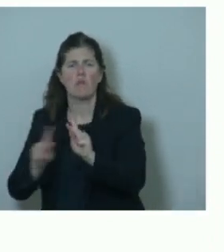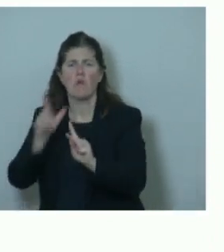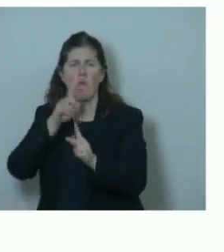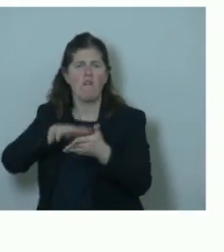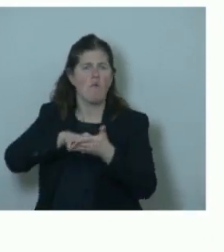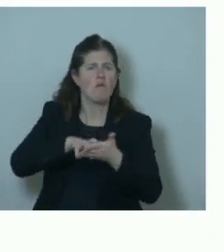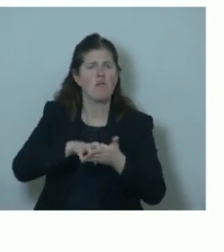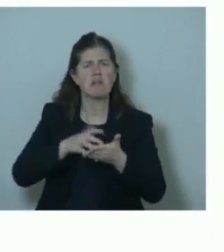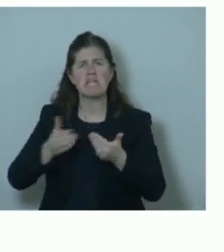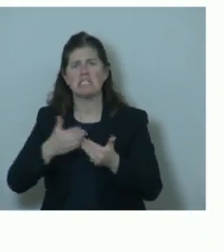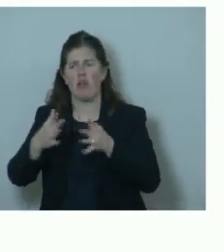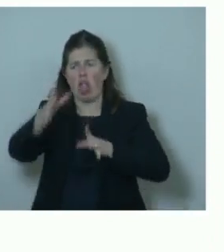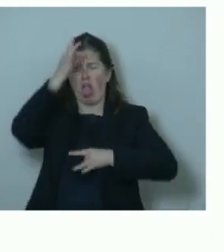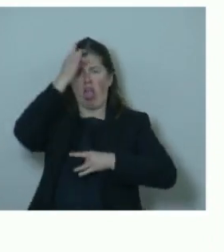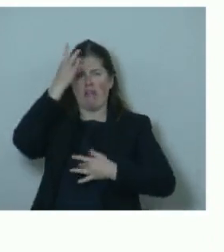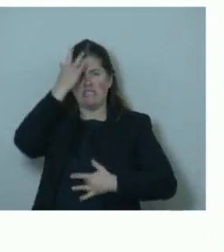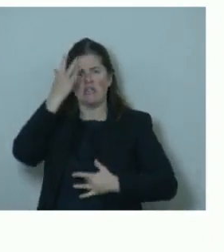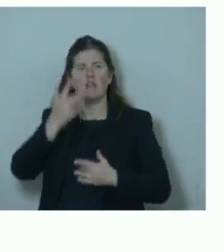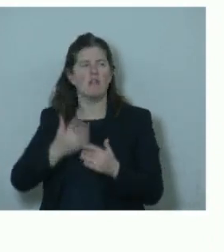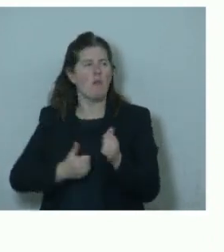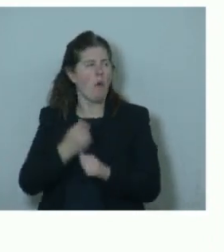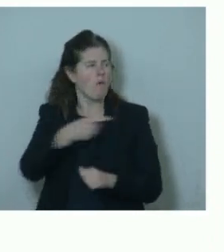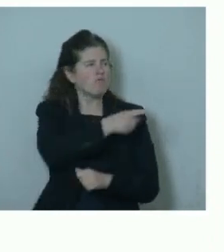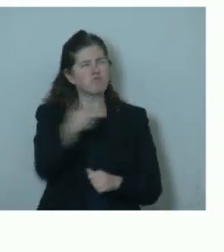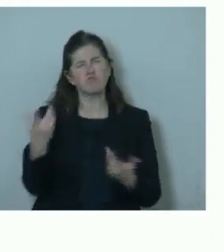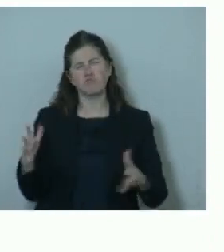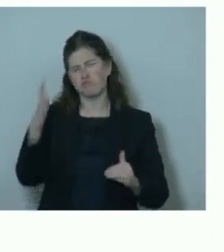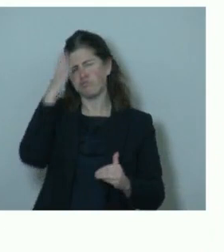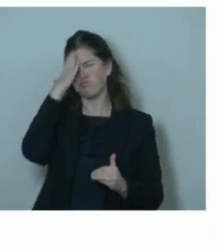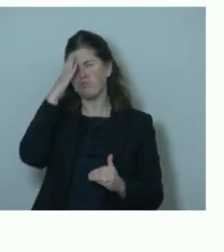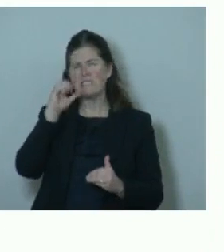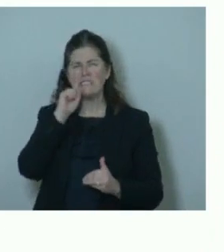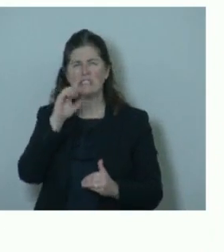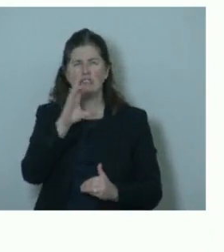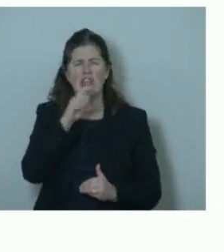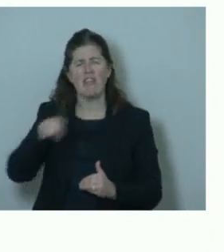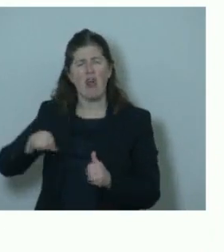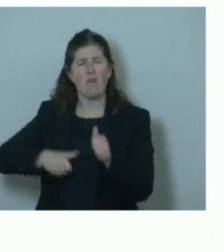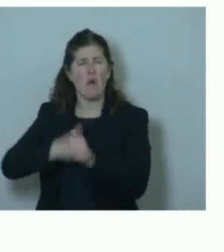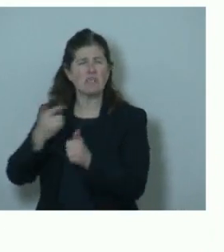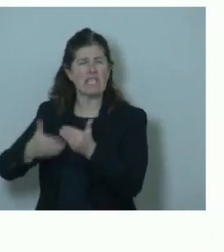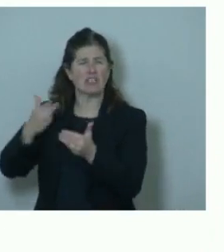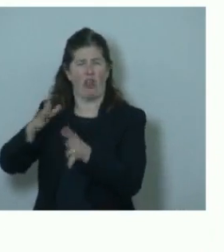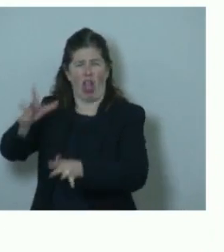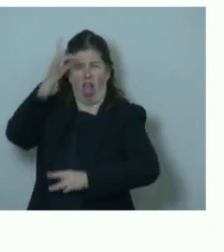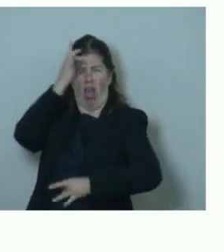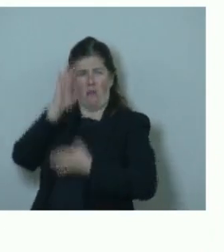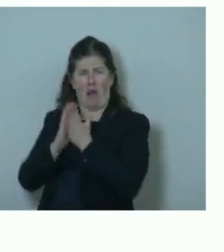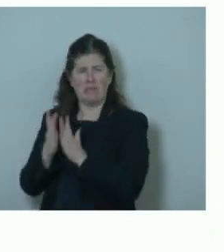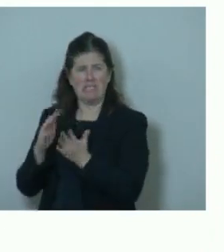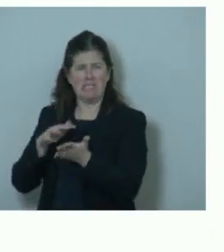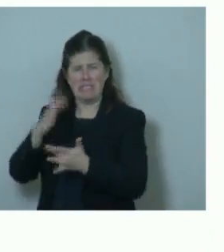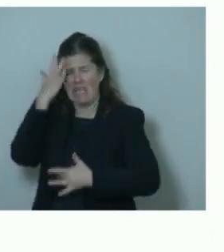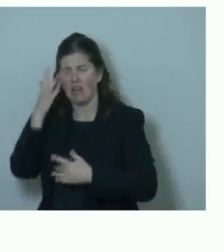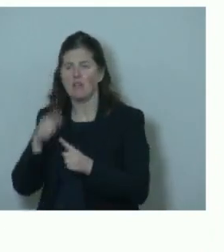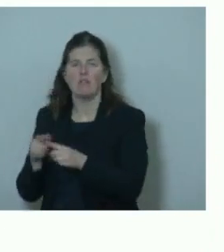THEY ARE A SYMBOL IN THIS EPIDEMIC OF ONE OF A WHOLE BUNCH OF GROUPS OF VULNERABLE POPULATIONS.